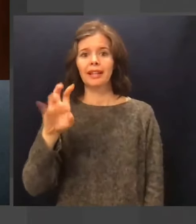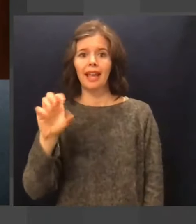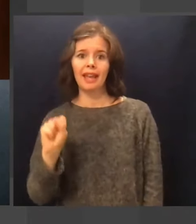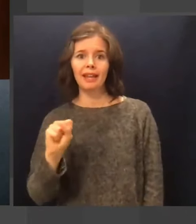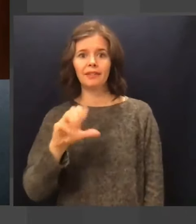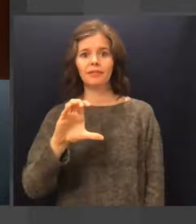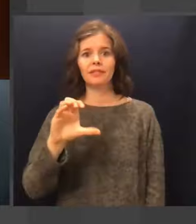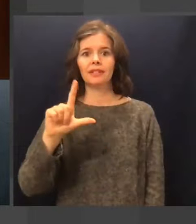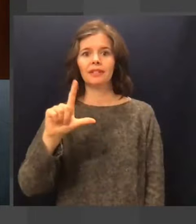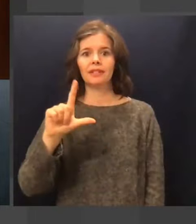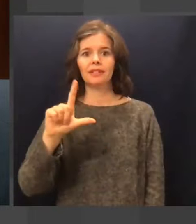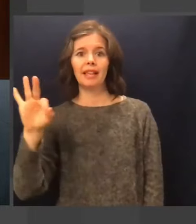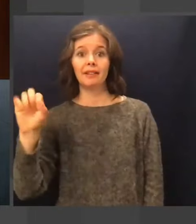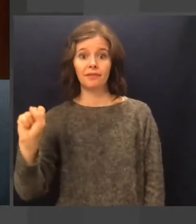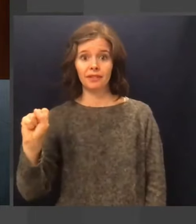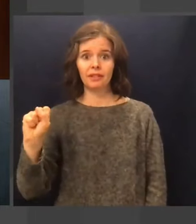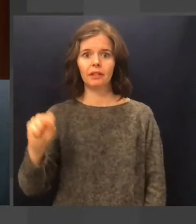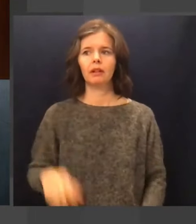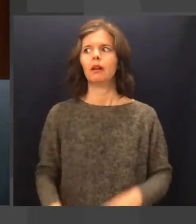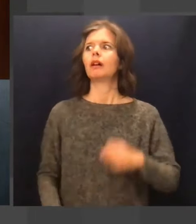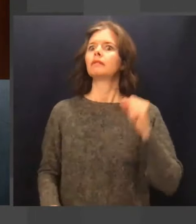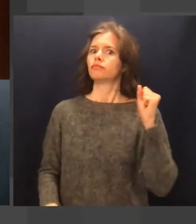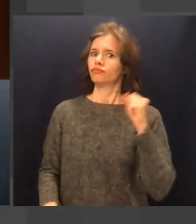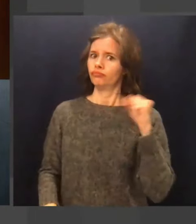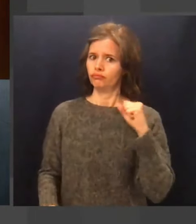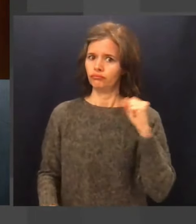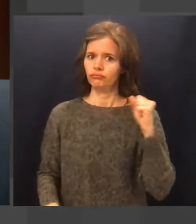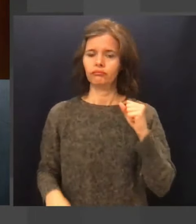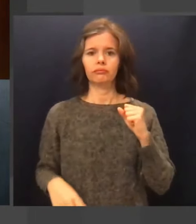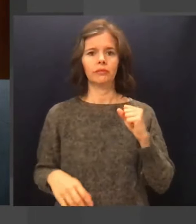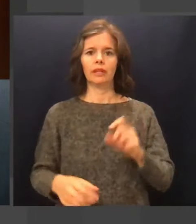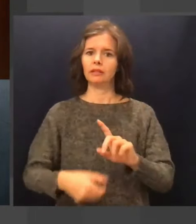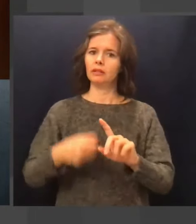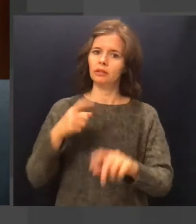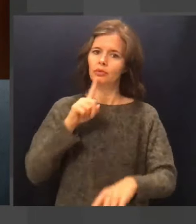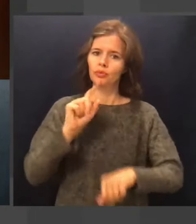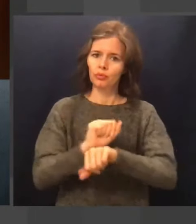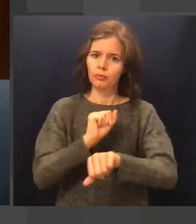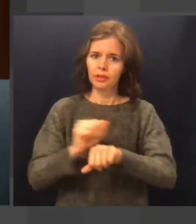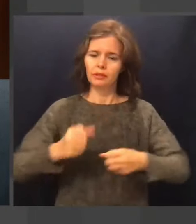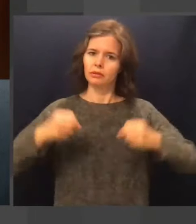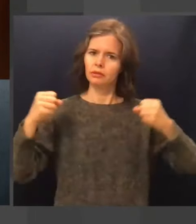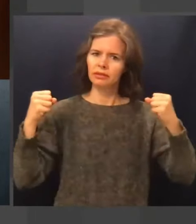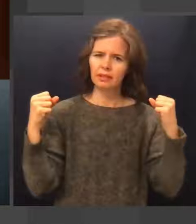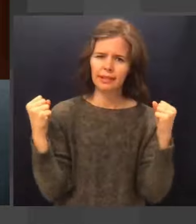CLIFFS UPDATE. IT IS. AND THIS IS A VERY SCARY MOB.